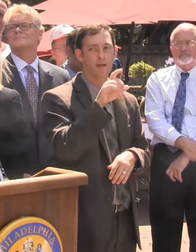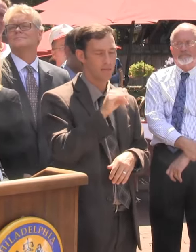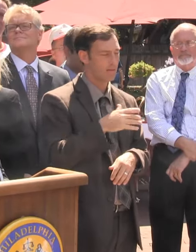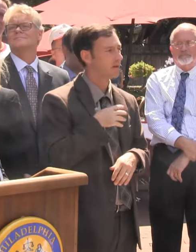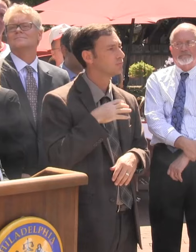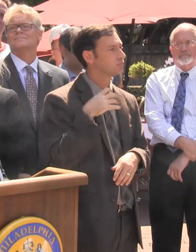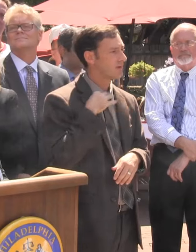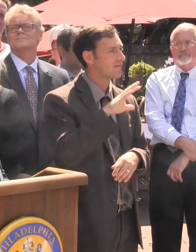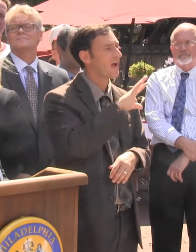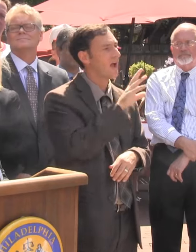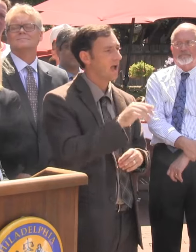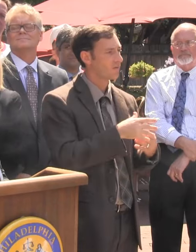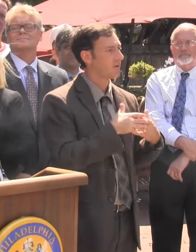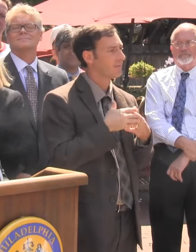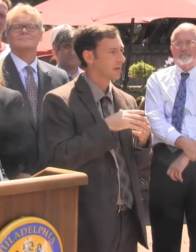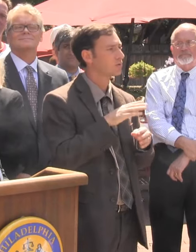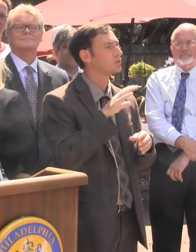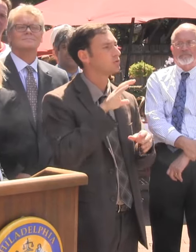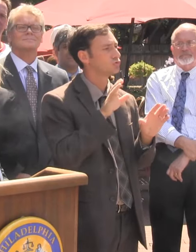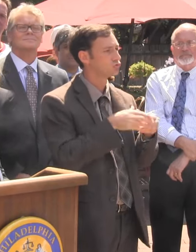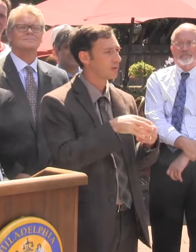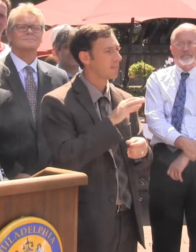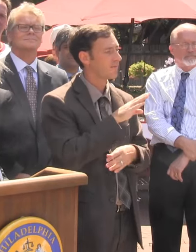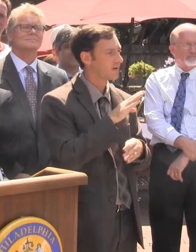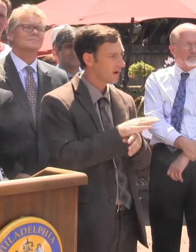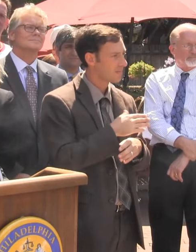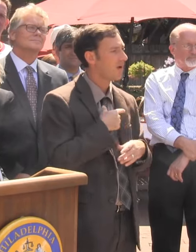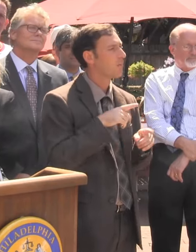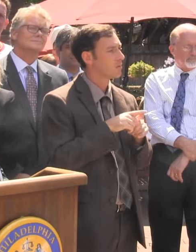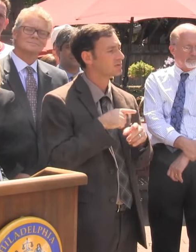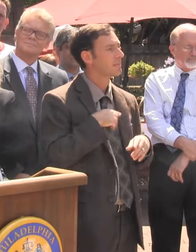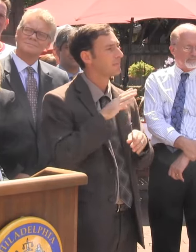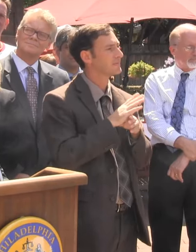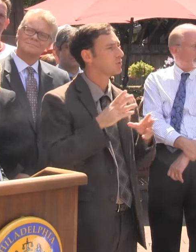of the African American Chamber of Commerce. Also I'm a business owner in center city down